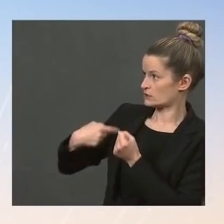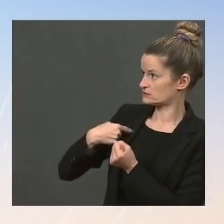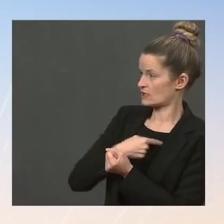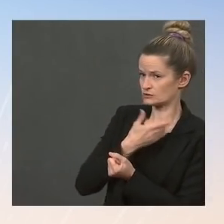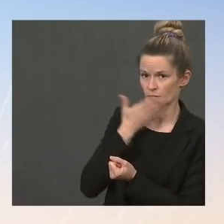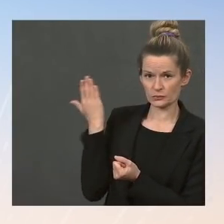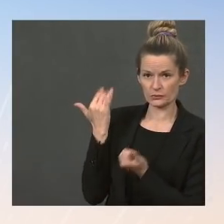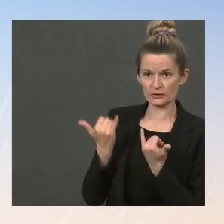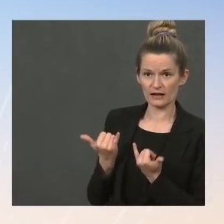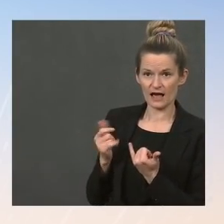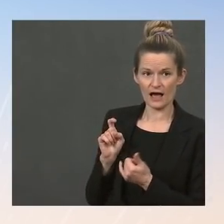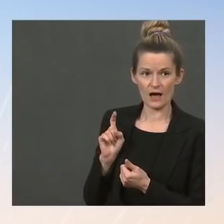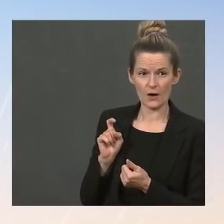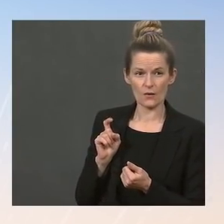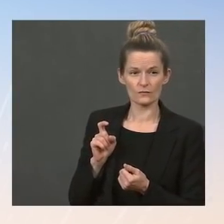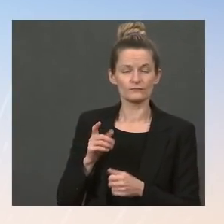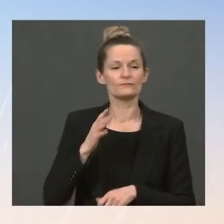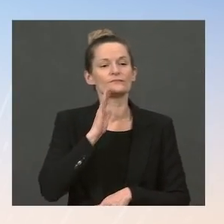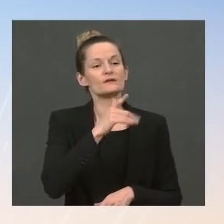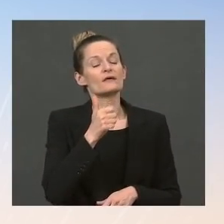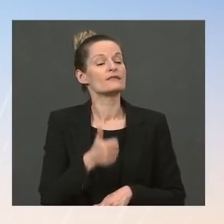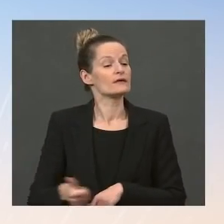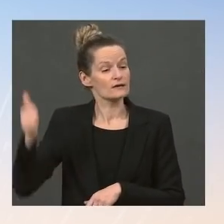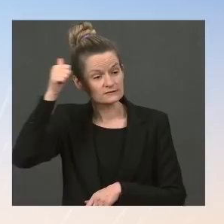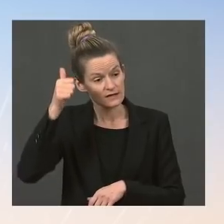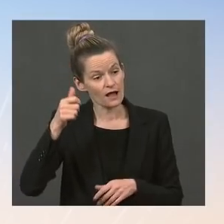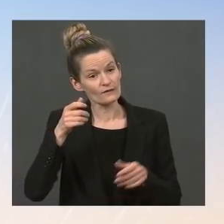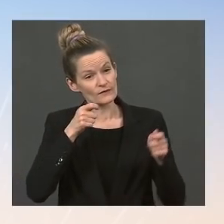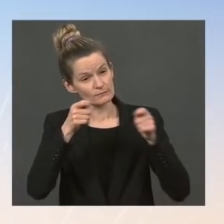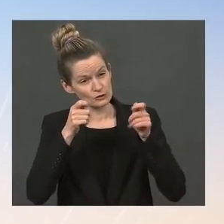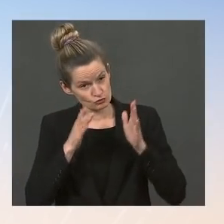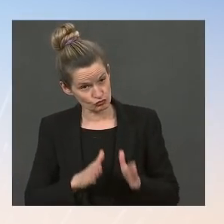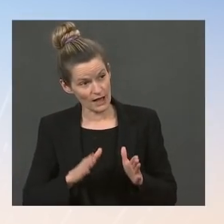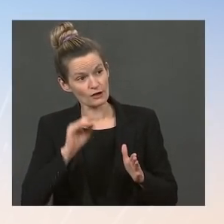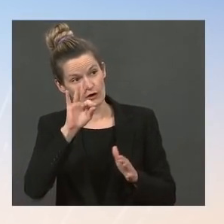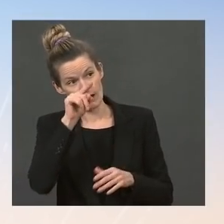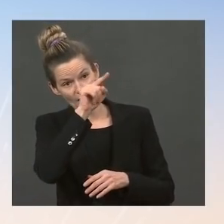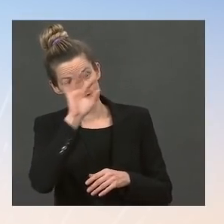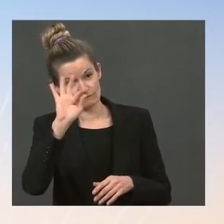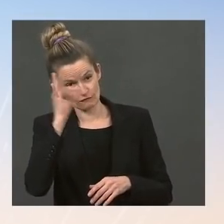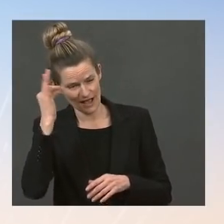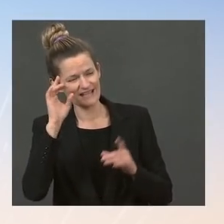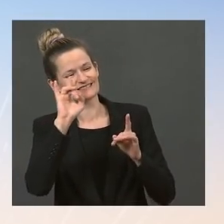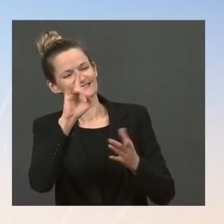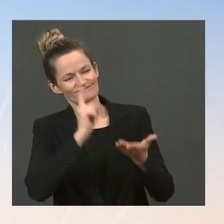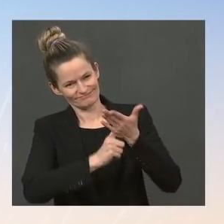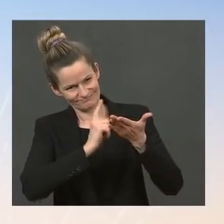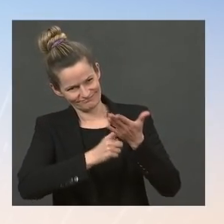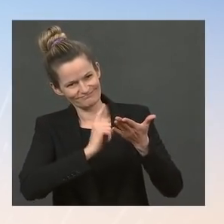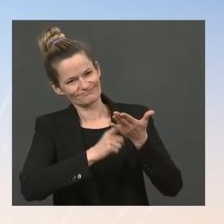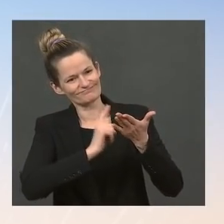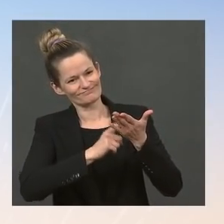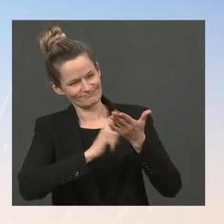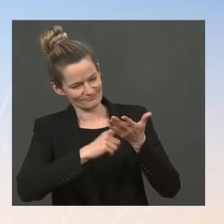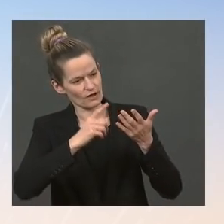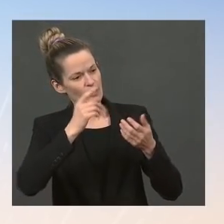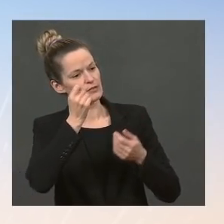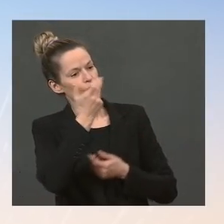have been in touch with the French -- with their French counterparts to discuss AUKUS. I can't -- I don't have in front of me, nor do I think I'm going to outline for you,